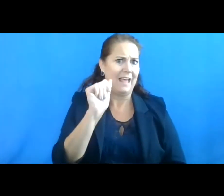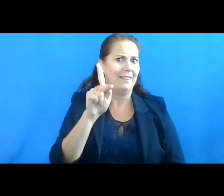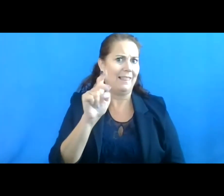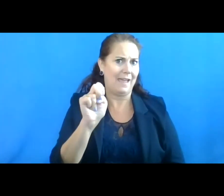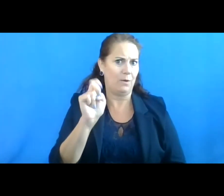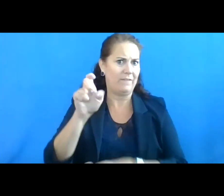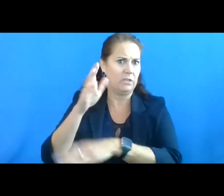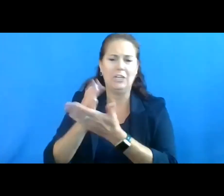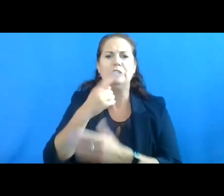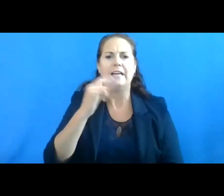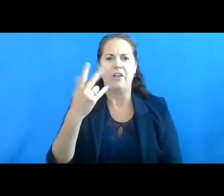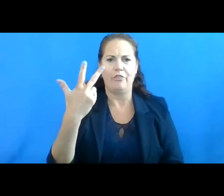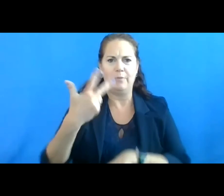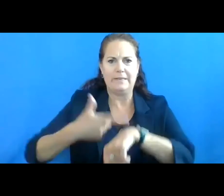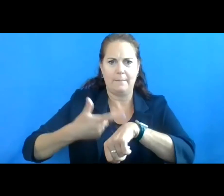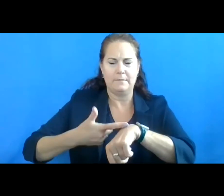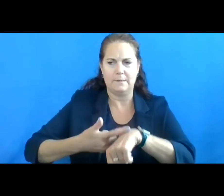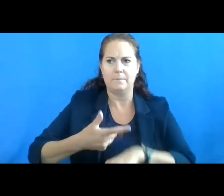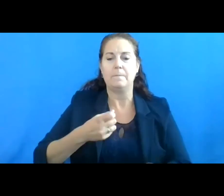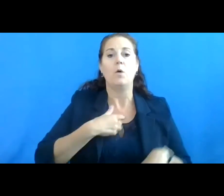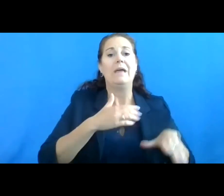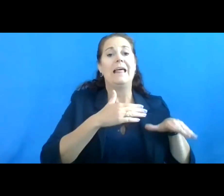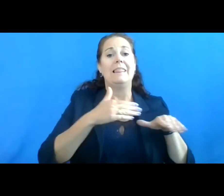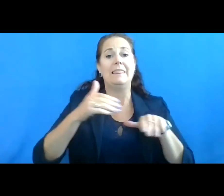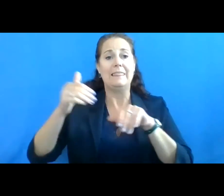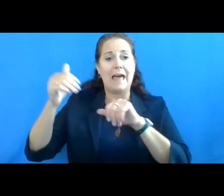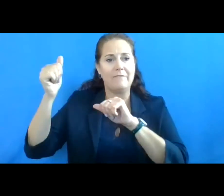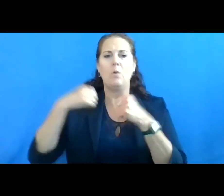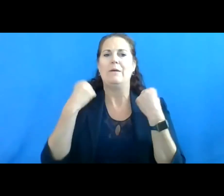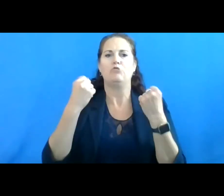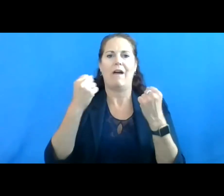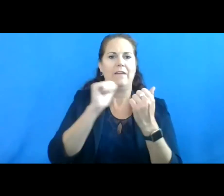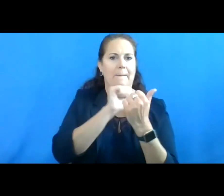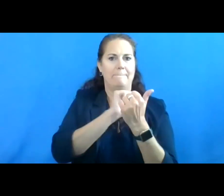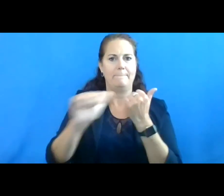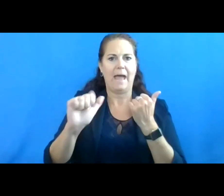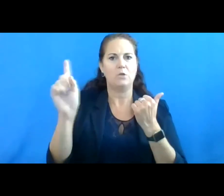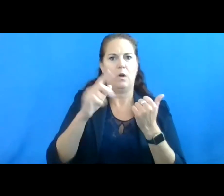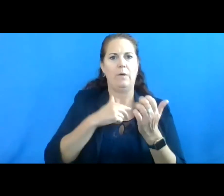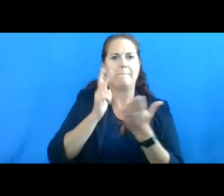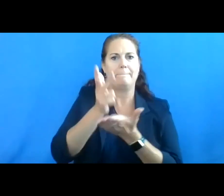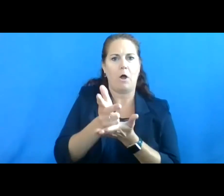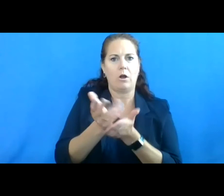She said it three times. We did leave and we were driving past where we park our boat and everything, and she’s